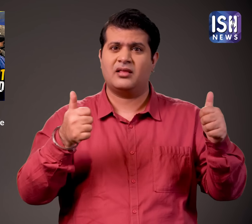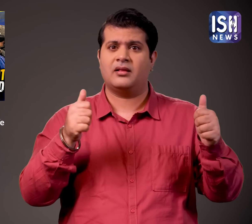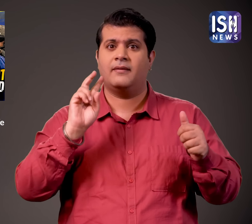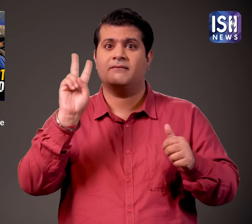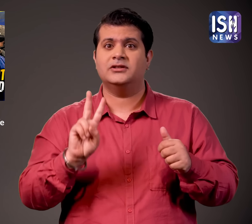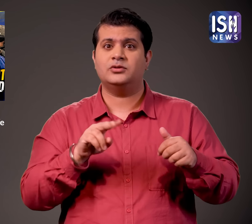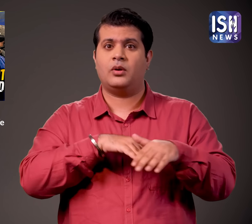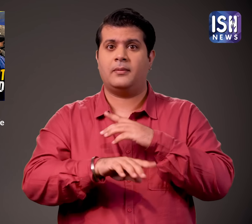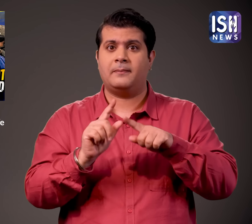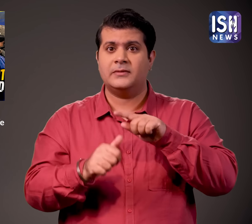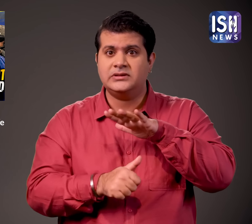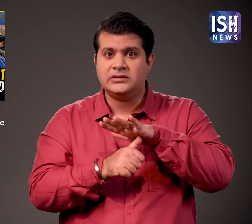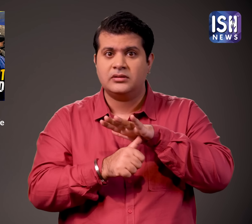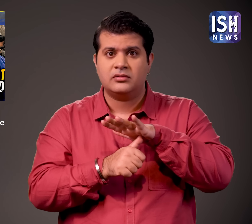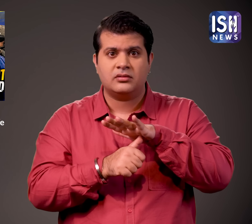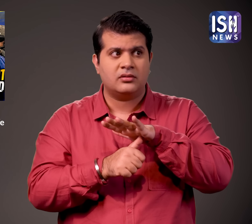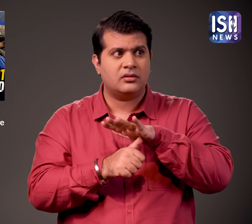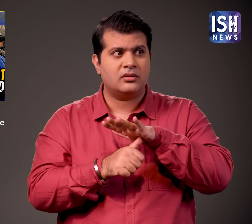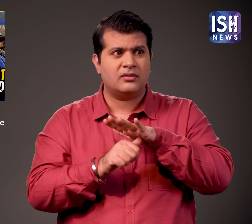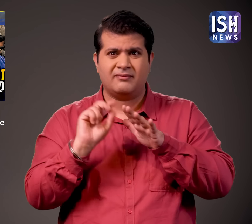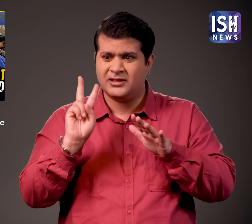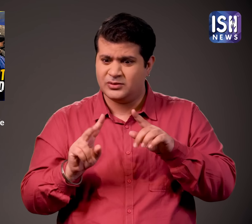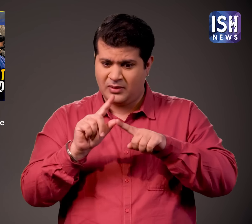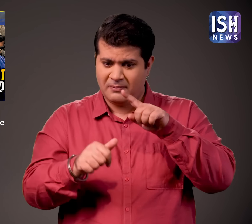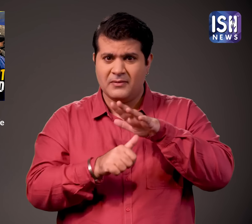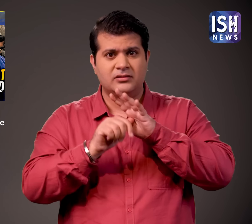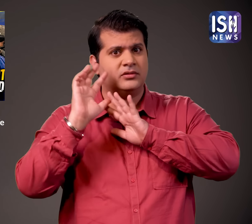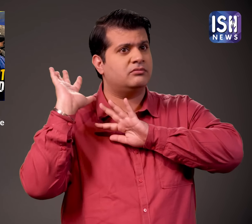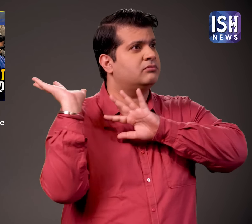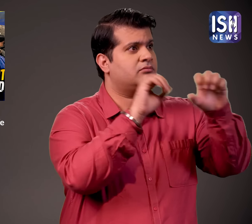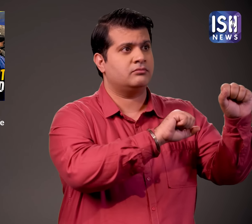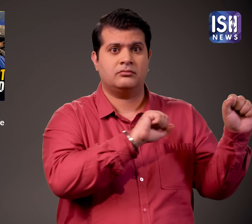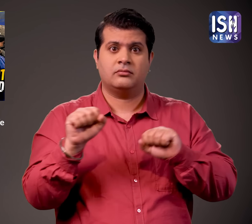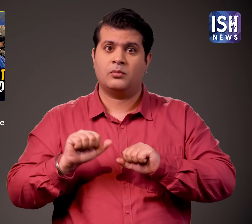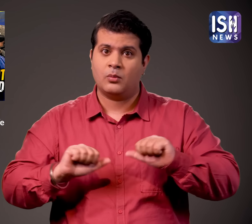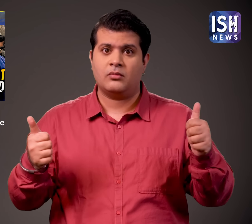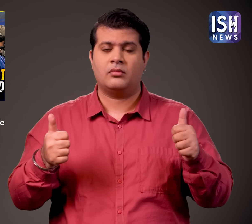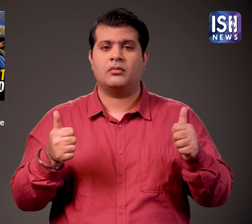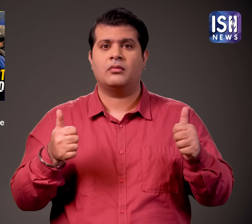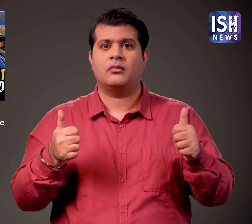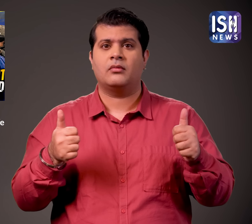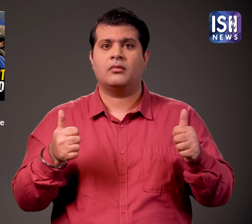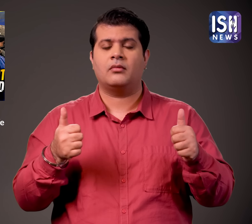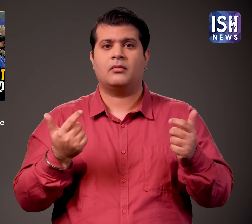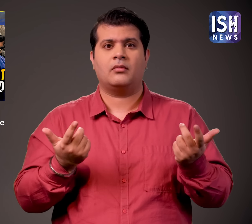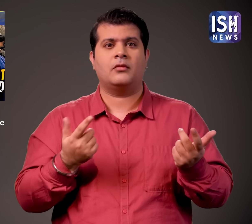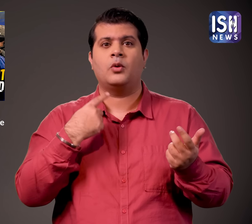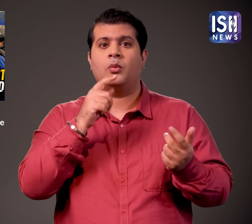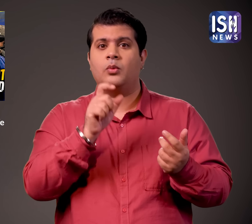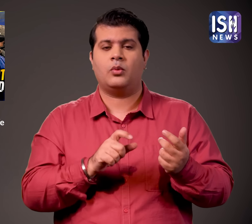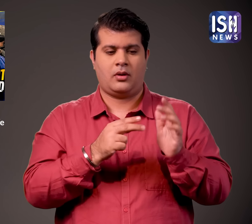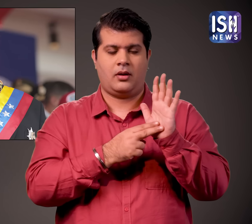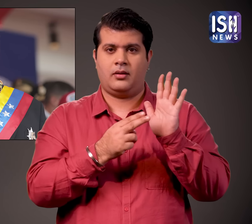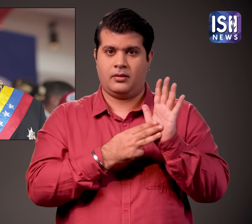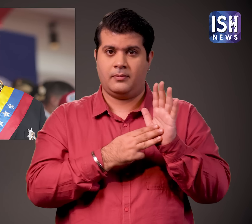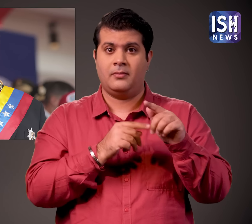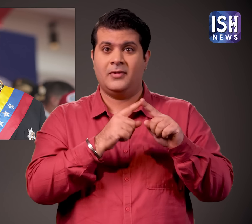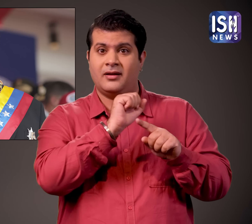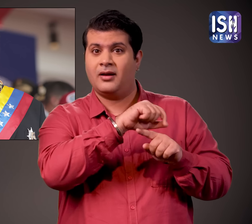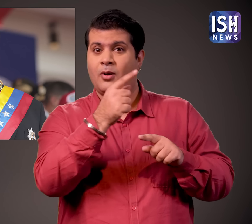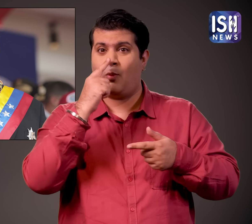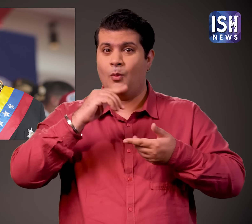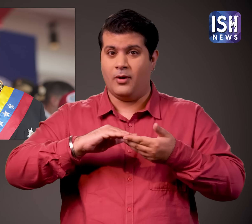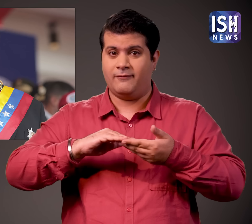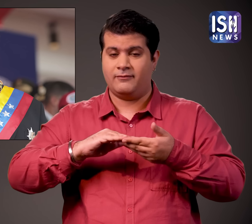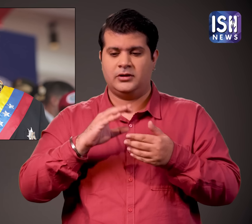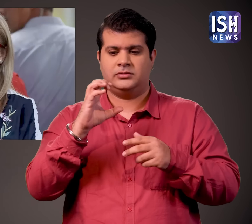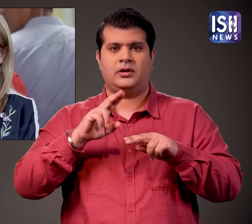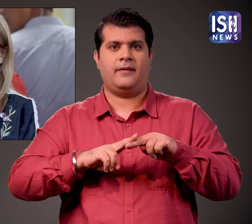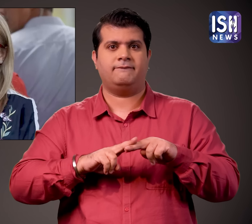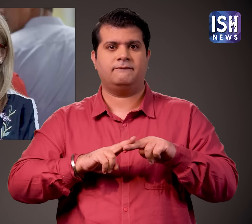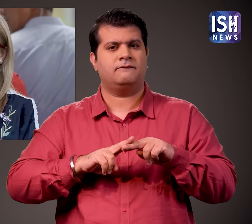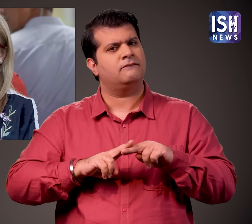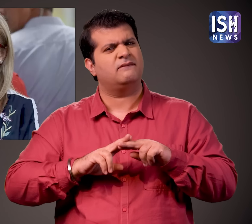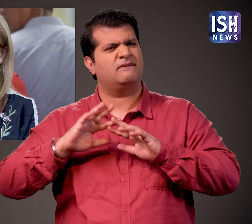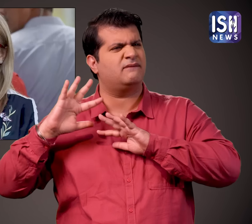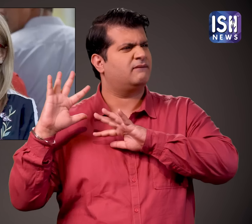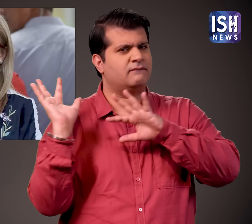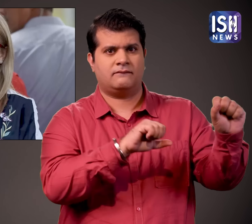Venezuela’s President Nicolas Maduro and his wife, First Lady Cilia Flores.